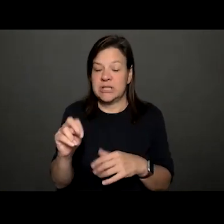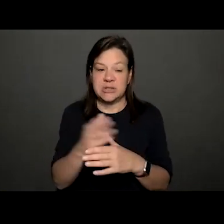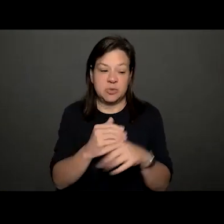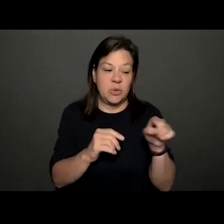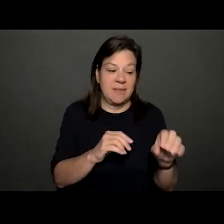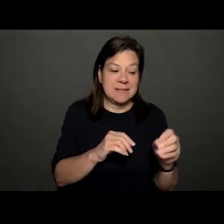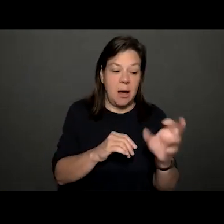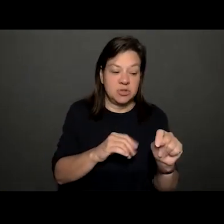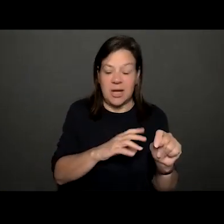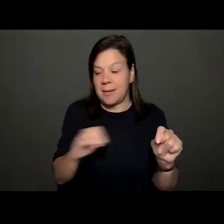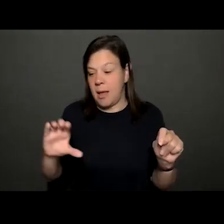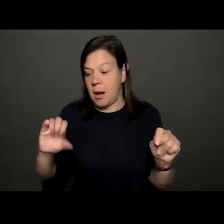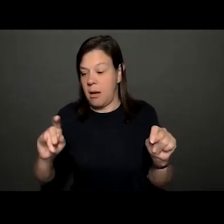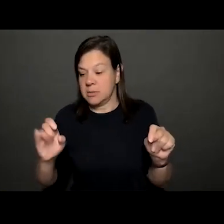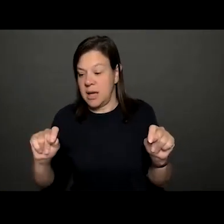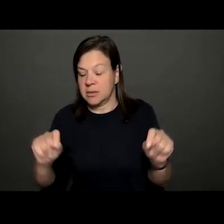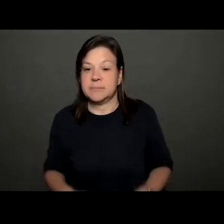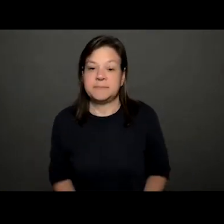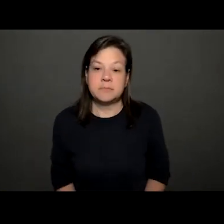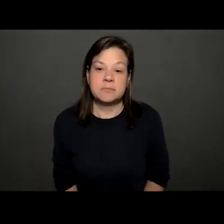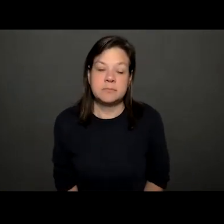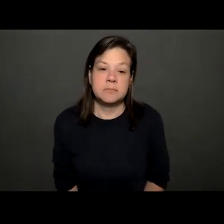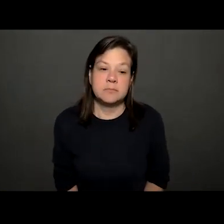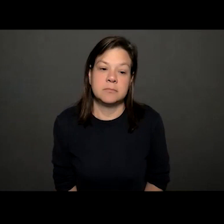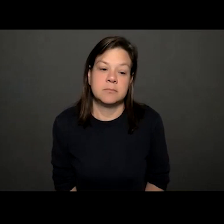SAY WE OWN SOME FORM OF SUMMER CAMP BUSINESS.